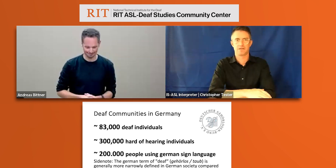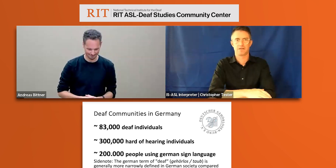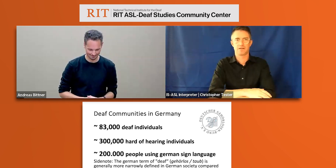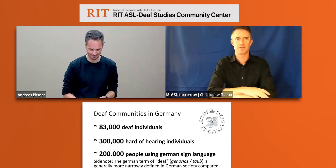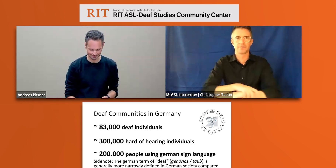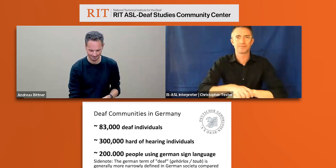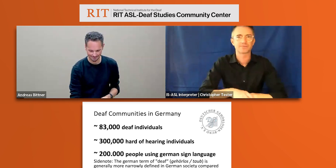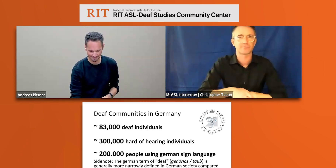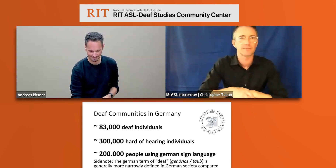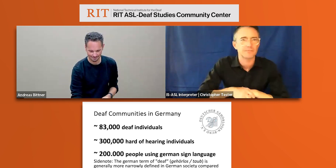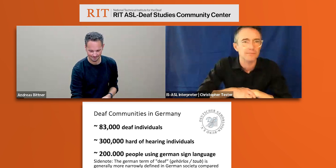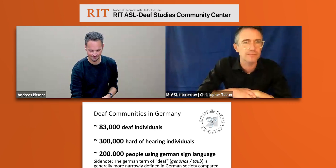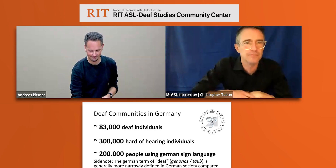of being deaf.